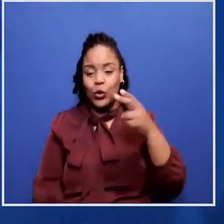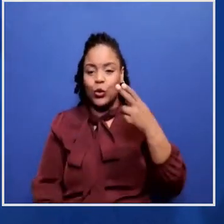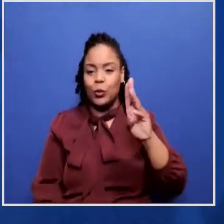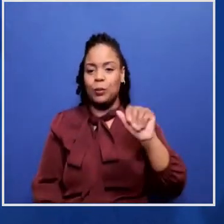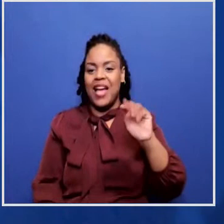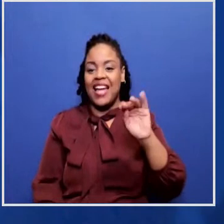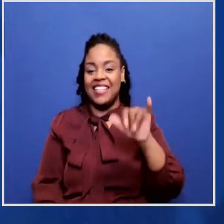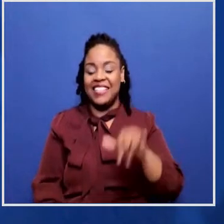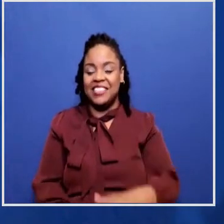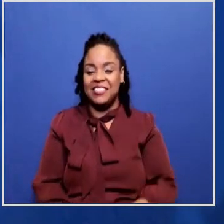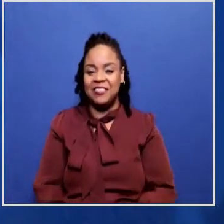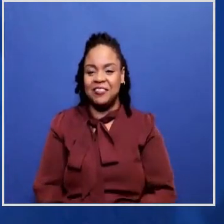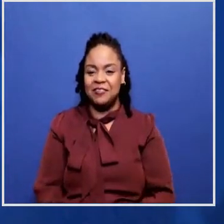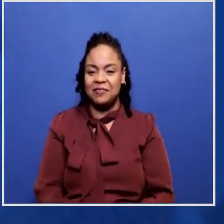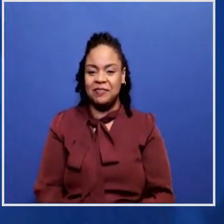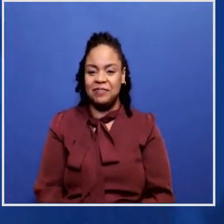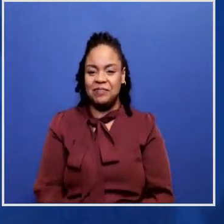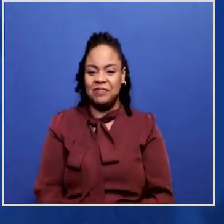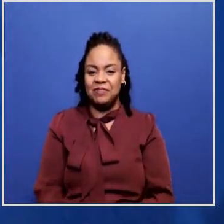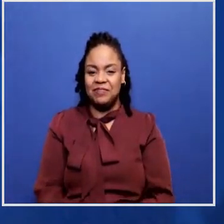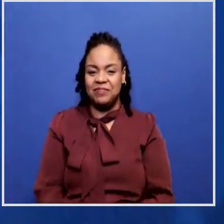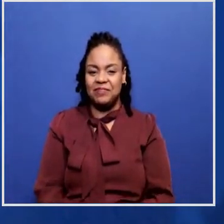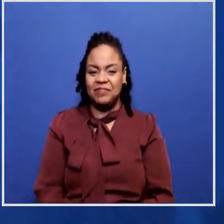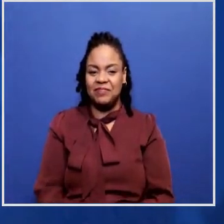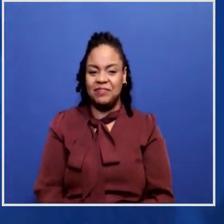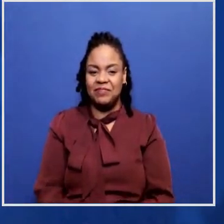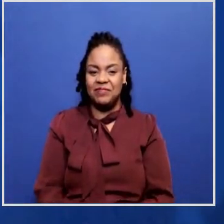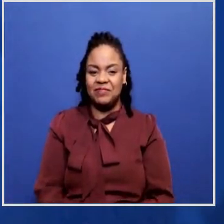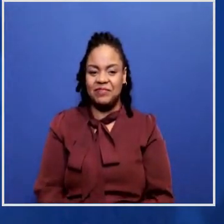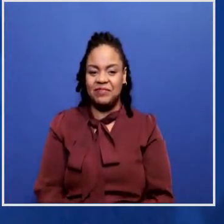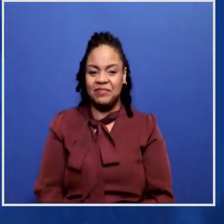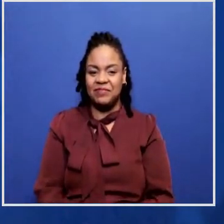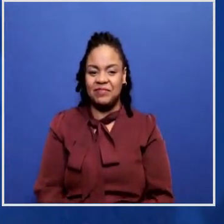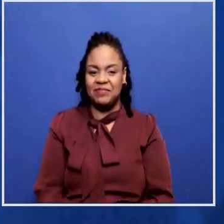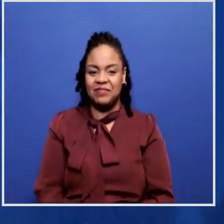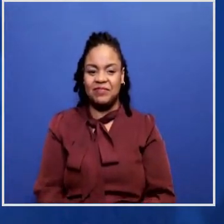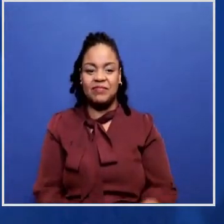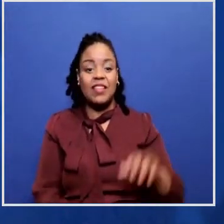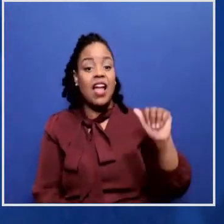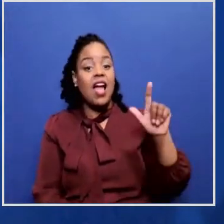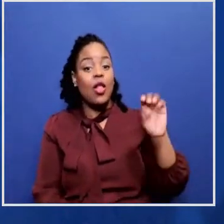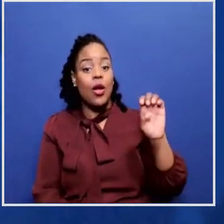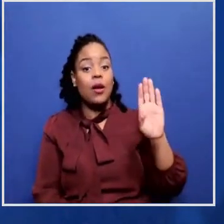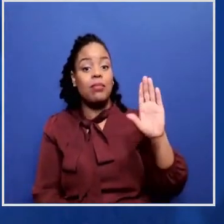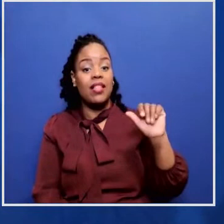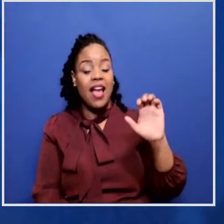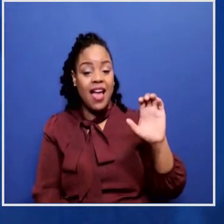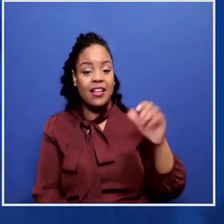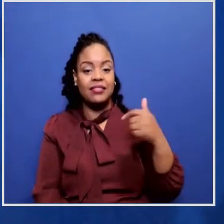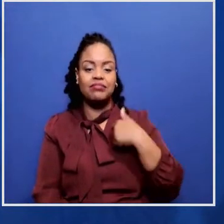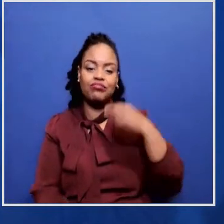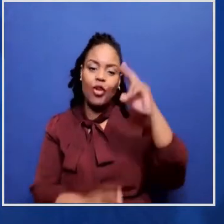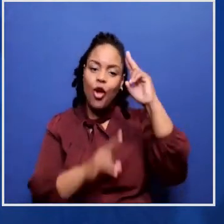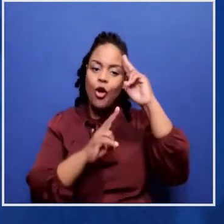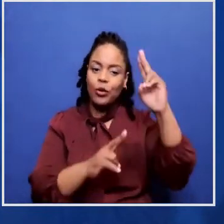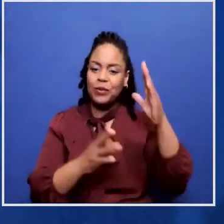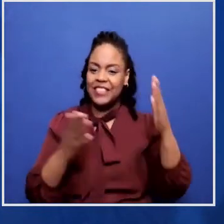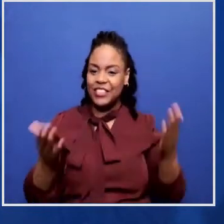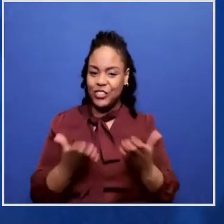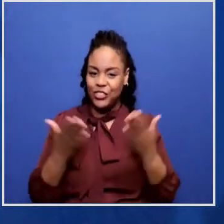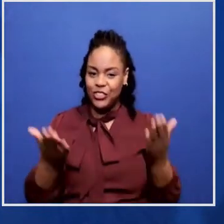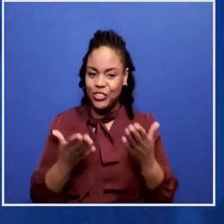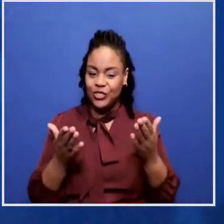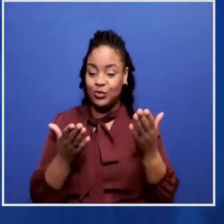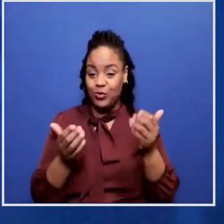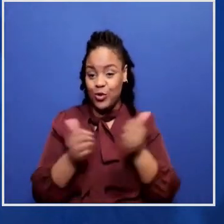HUMANITY.